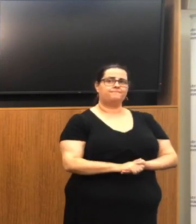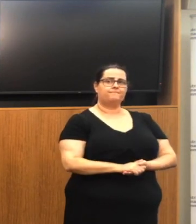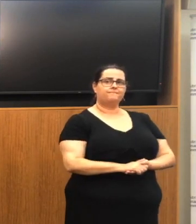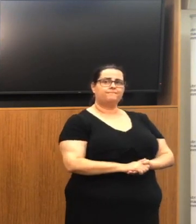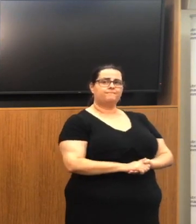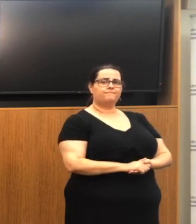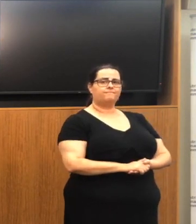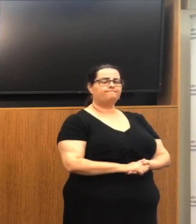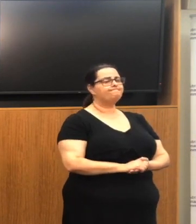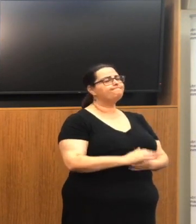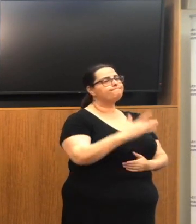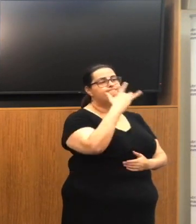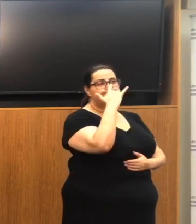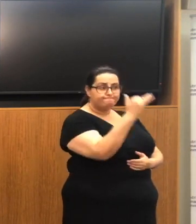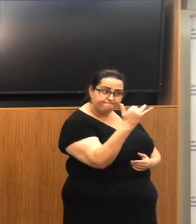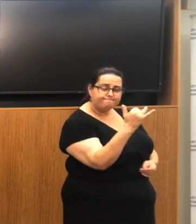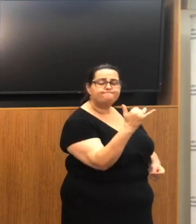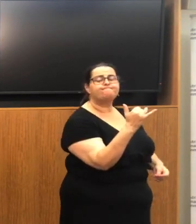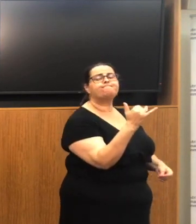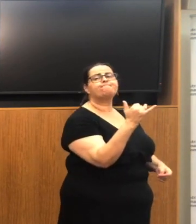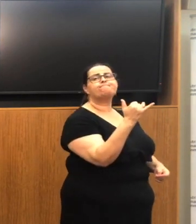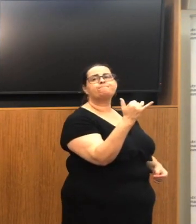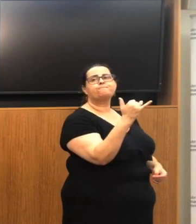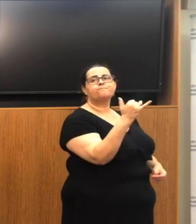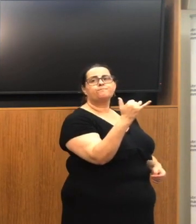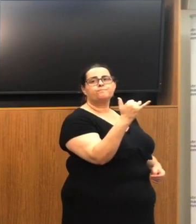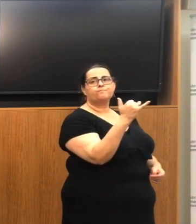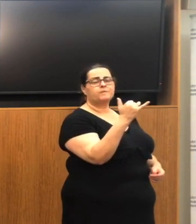And it's unfortunate because whether you're a refugee